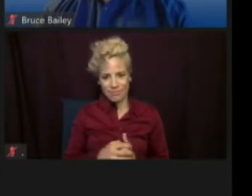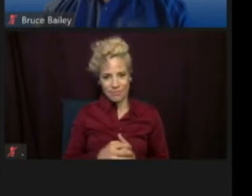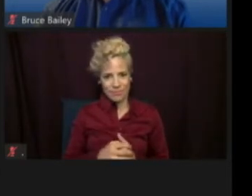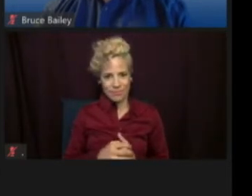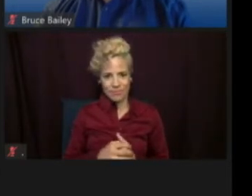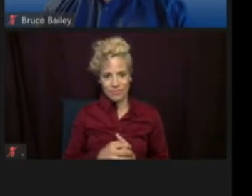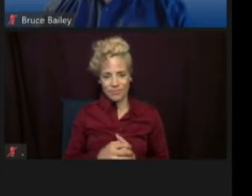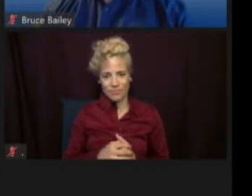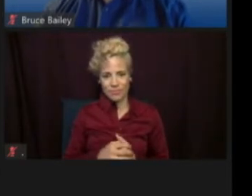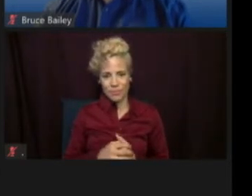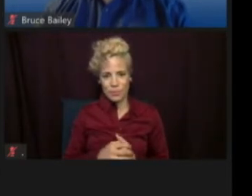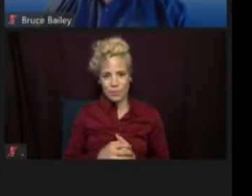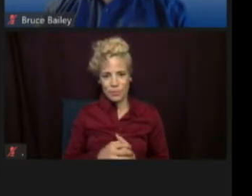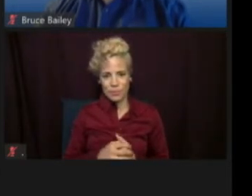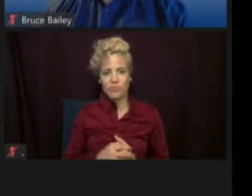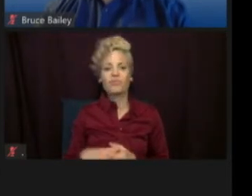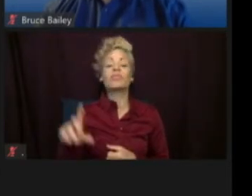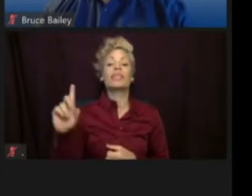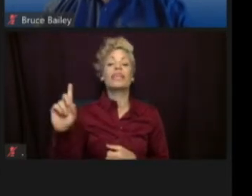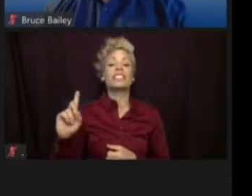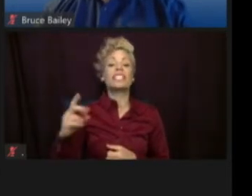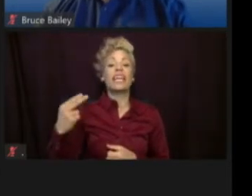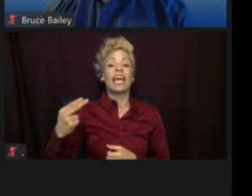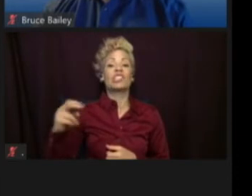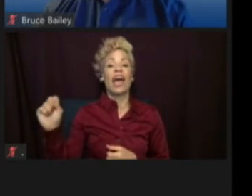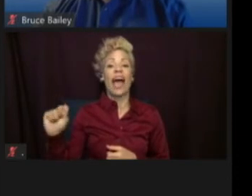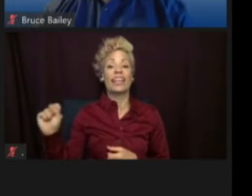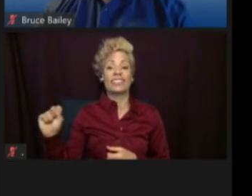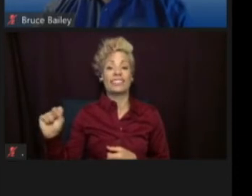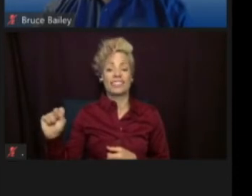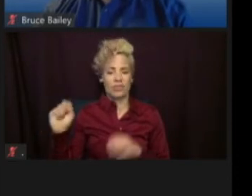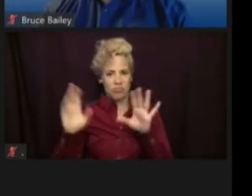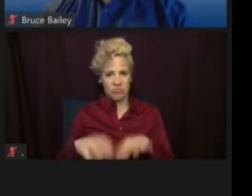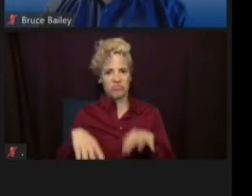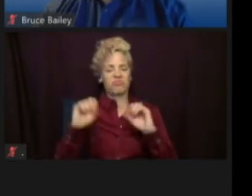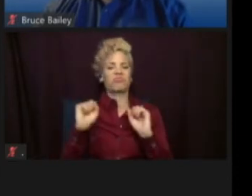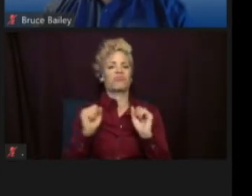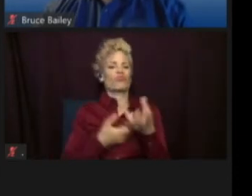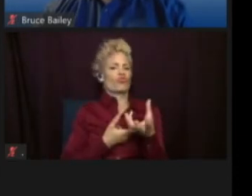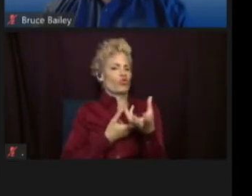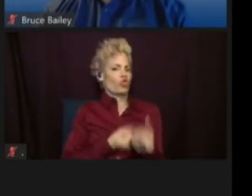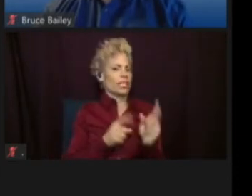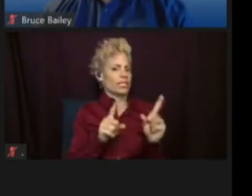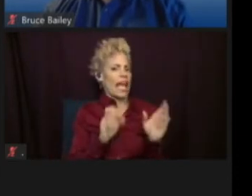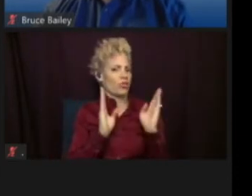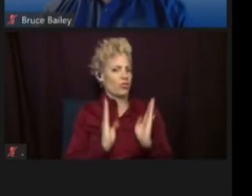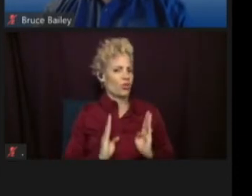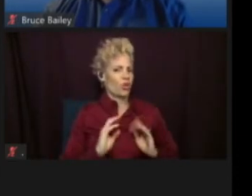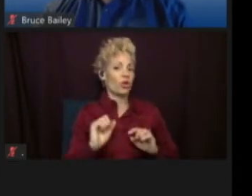So DHS hosts the Trusted Tester training and certification exam online,